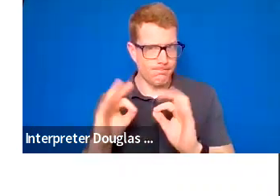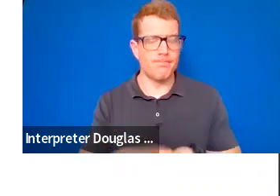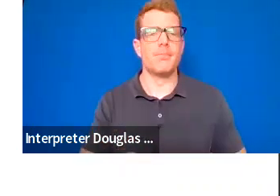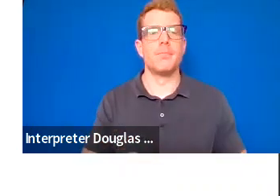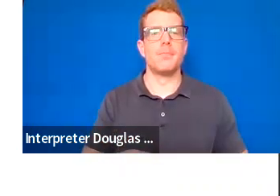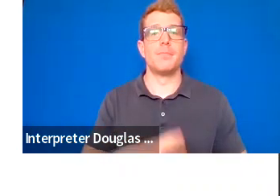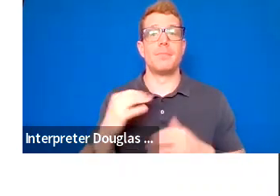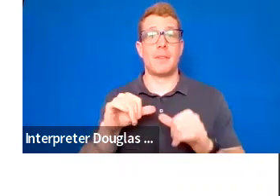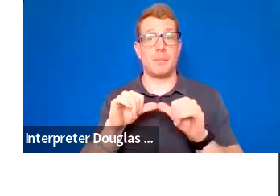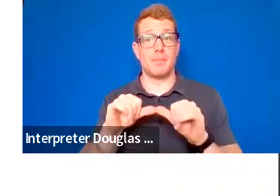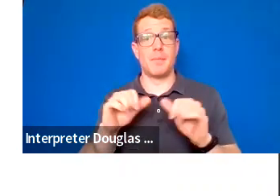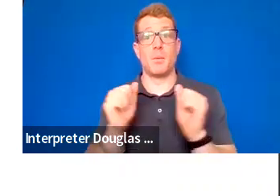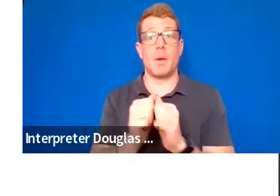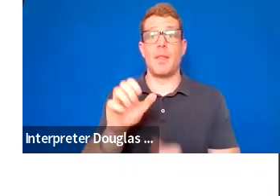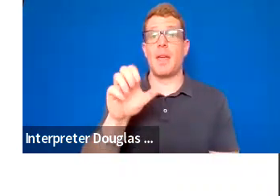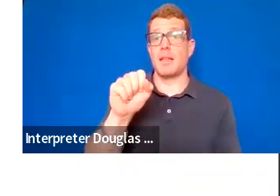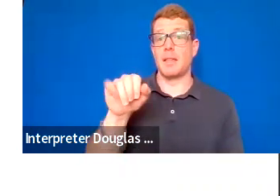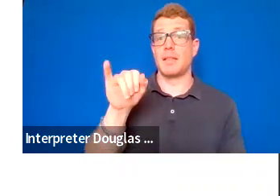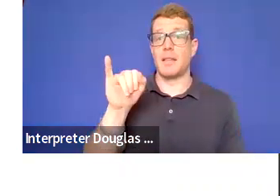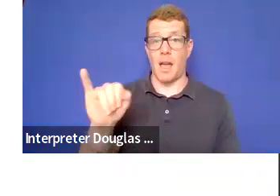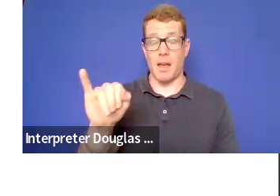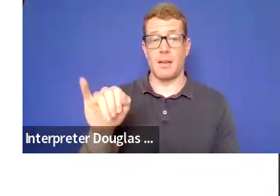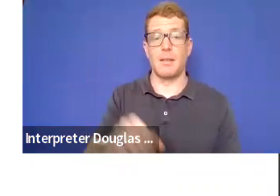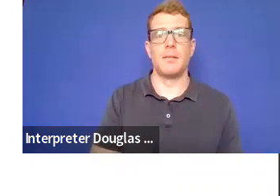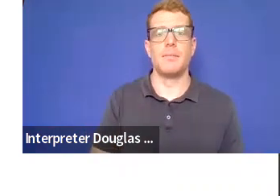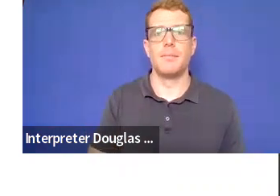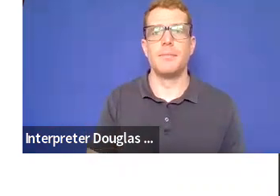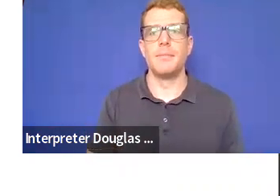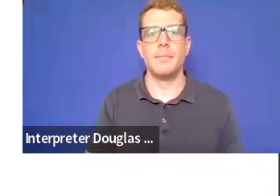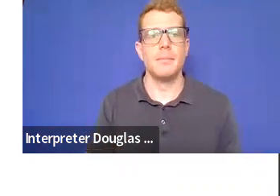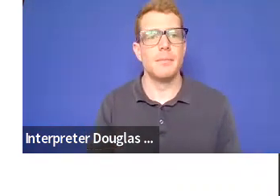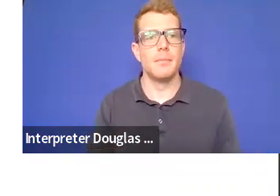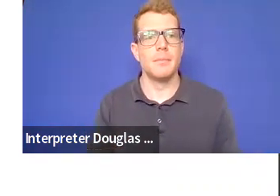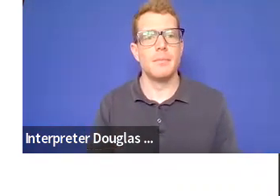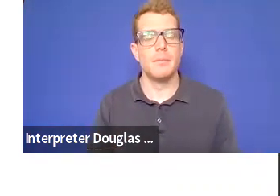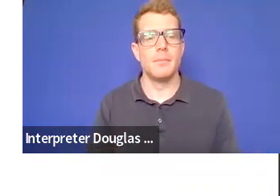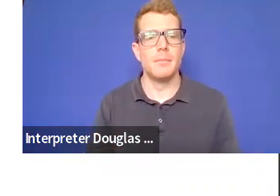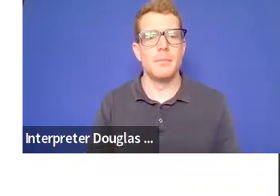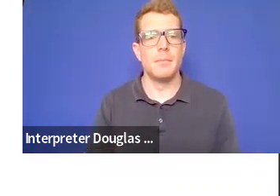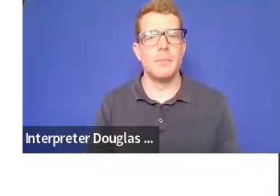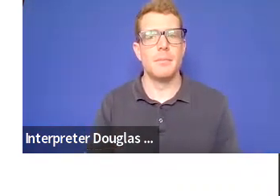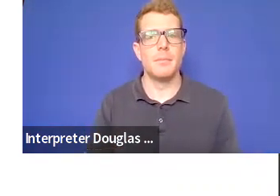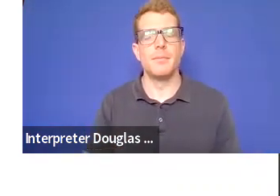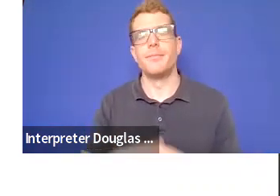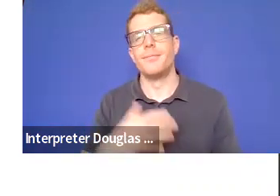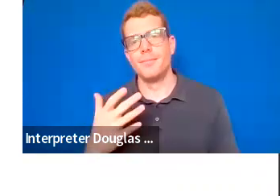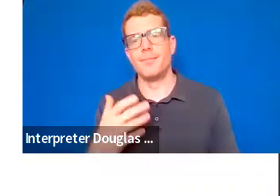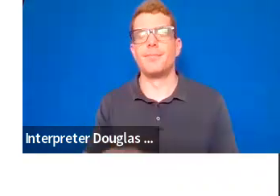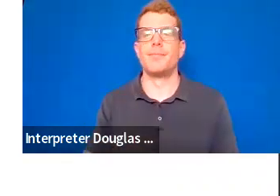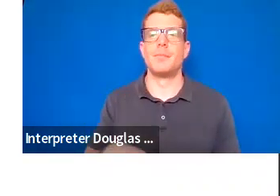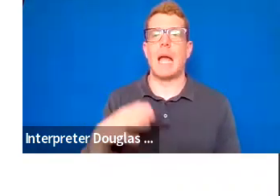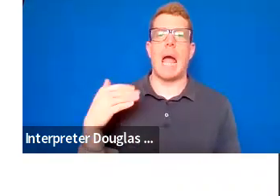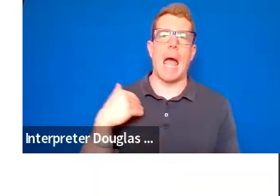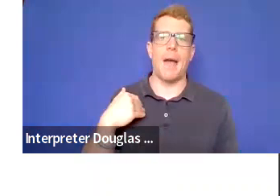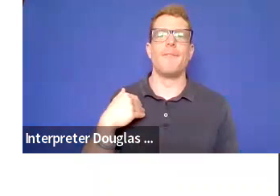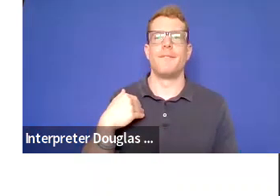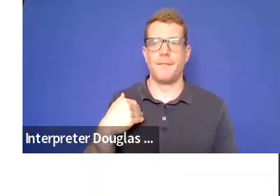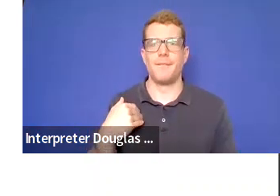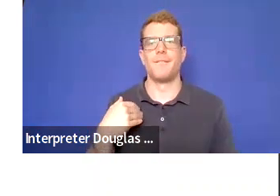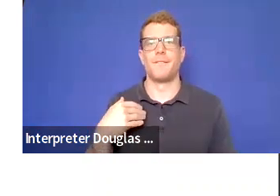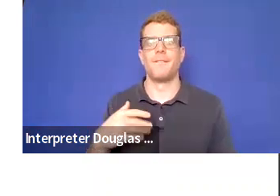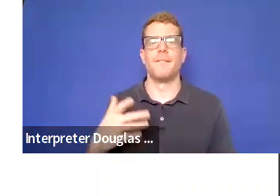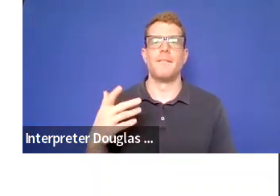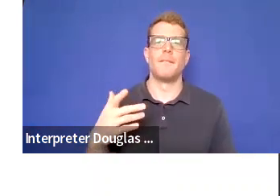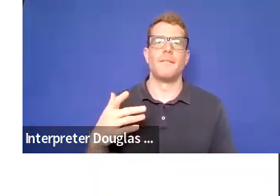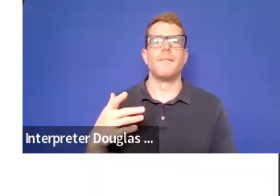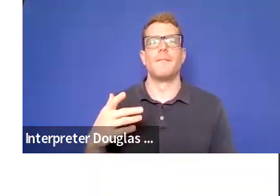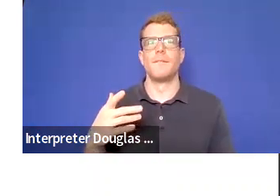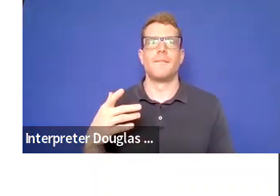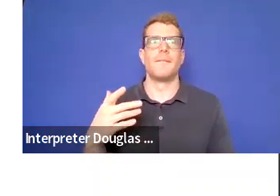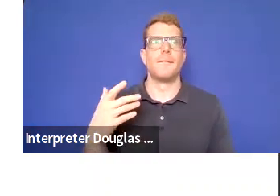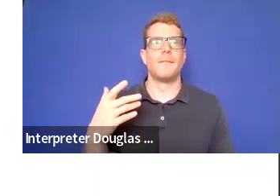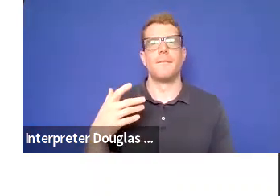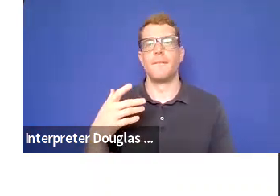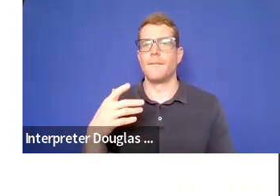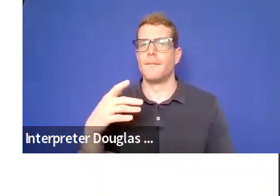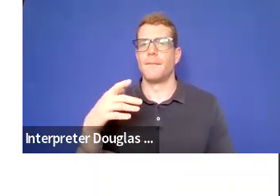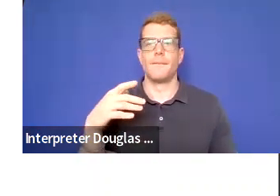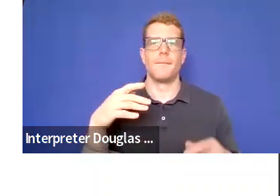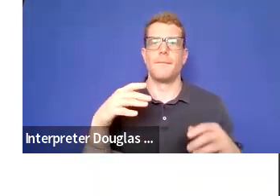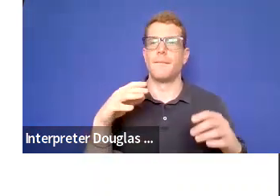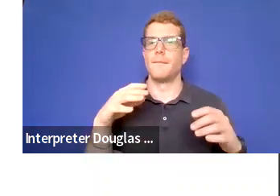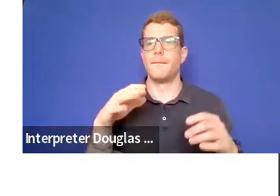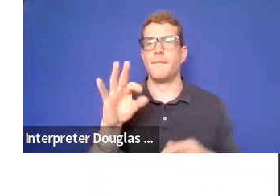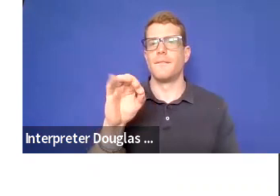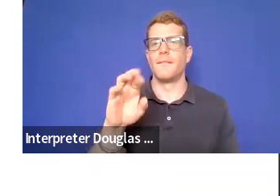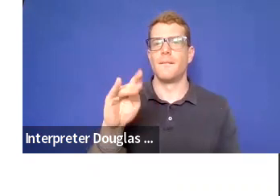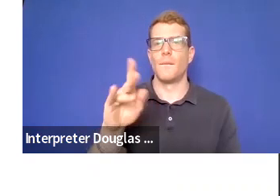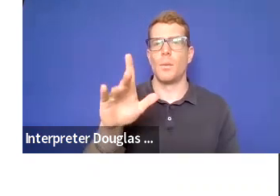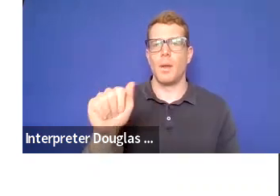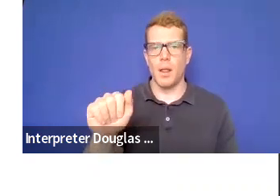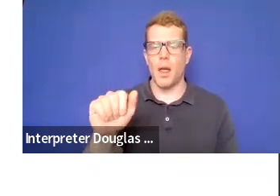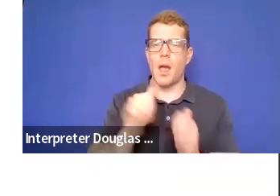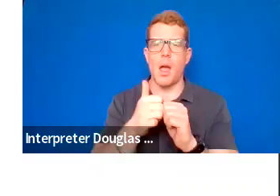Continuing with ssi so there's a Formula that we show people how how we calculate what we estimate your benefit to be based on your earnings.